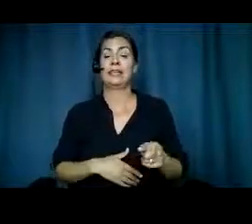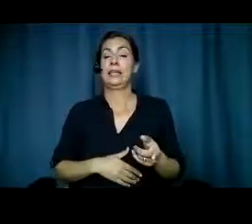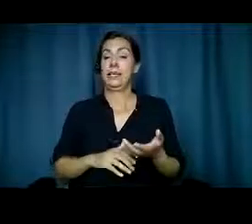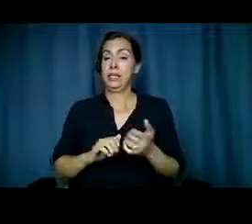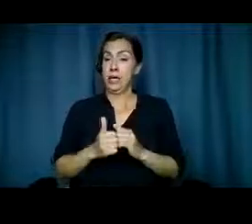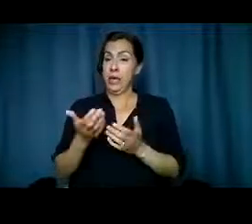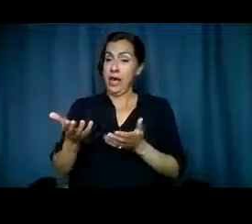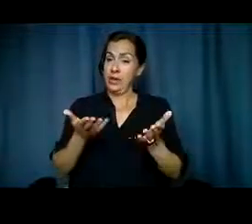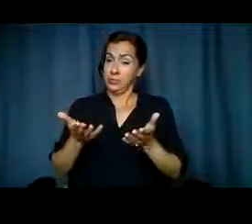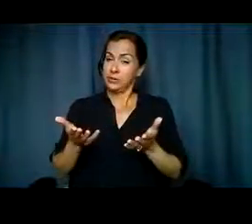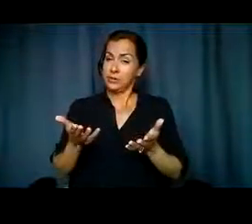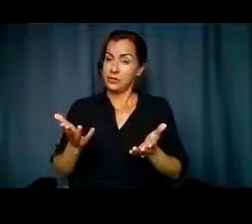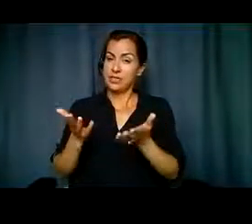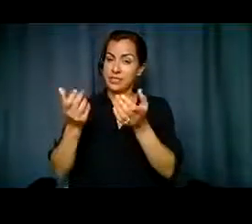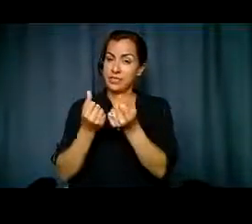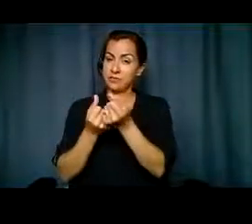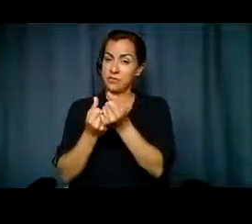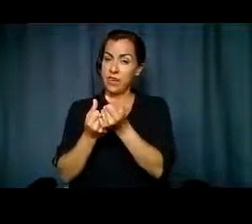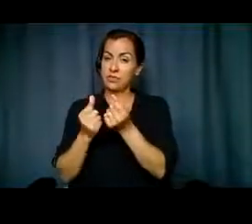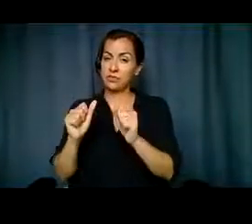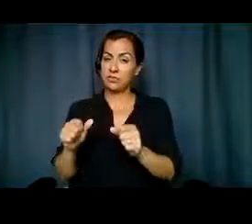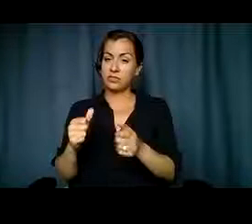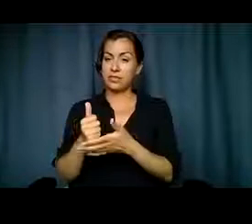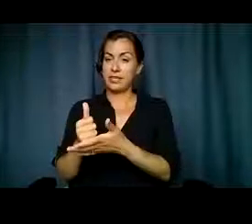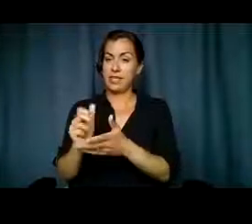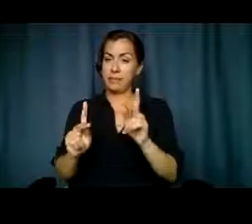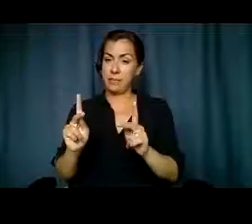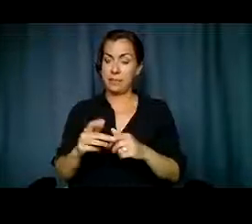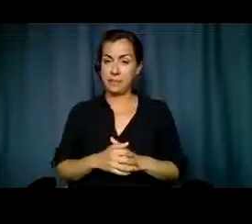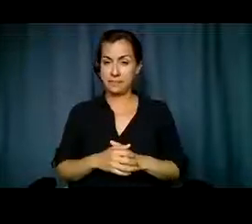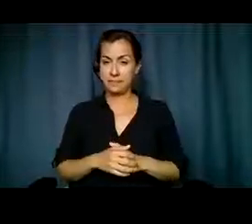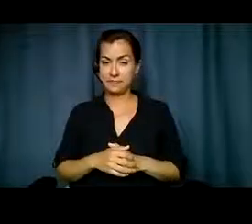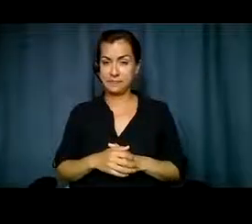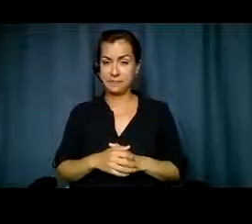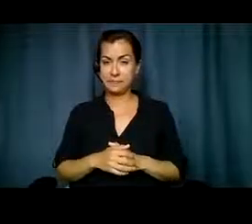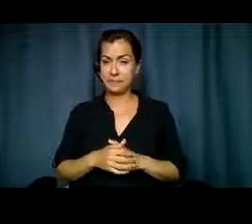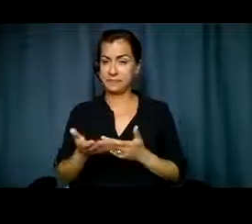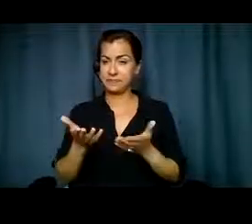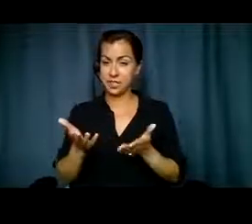So thank you for joining us today, my name is Alice Miller and I work at